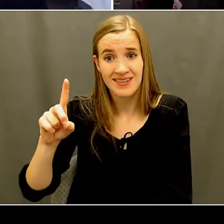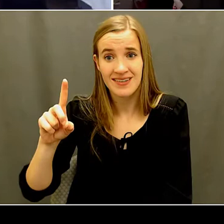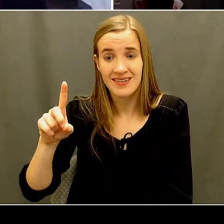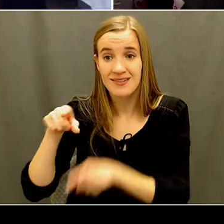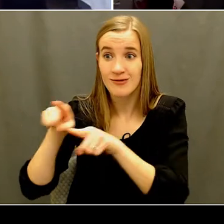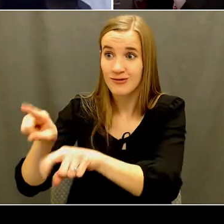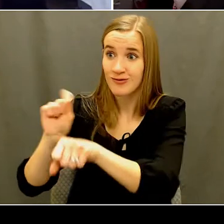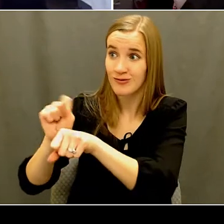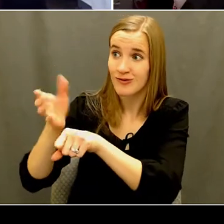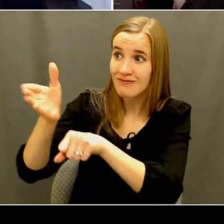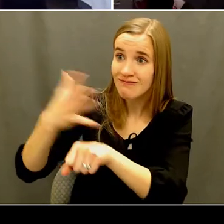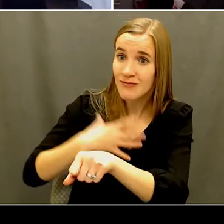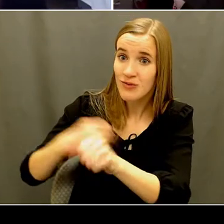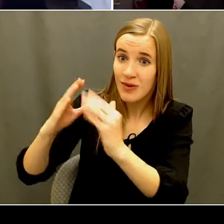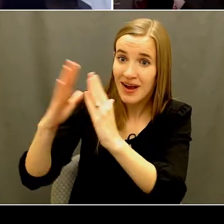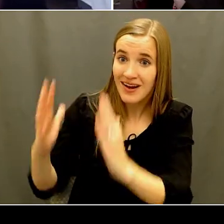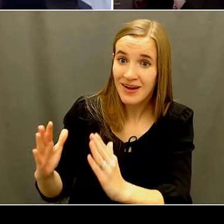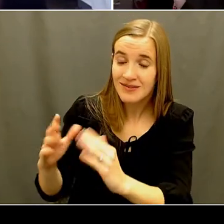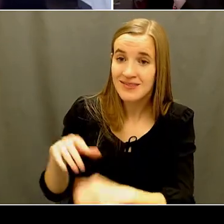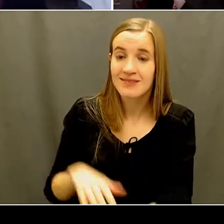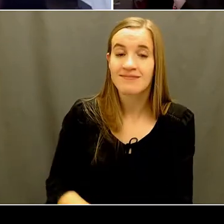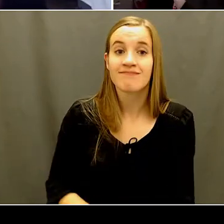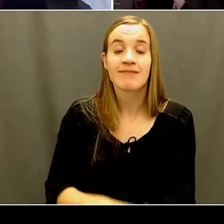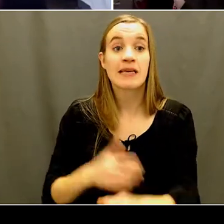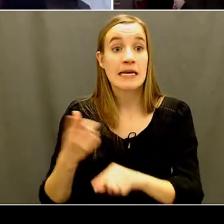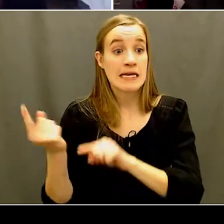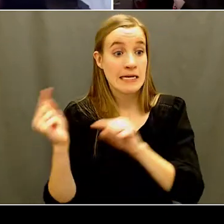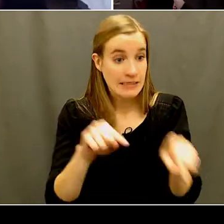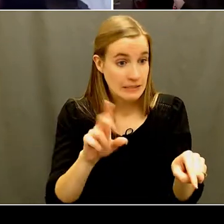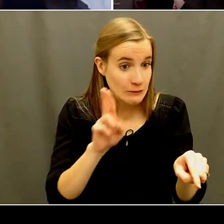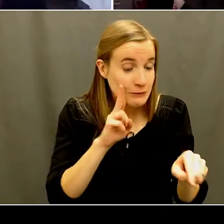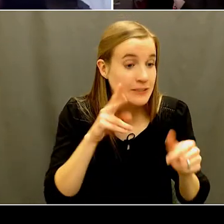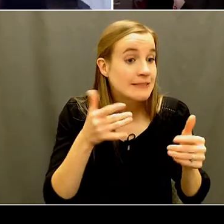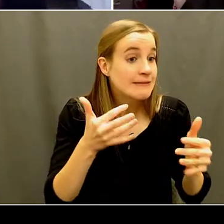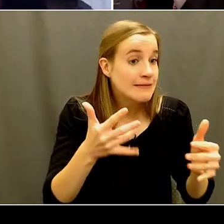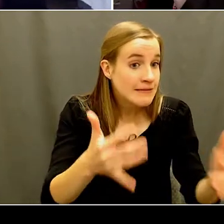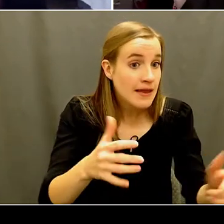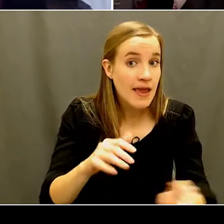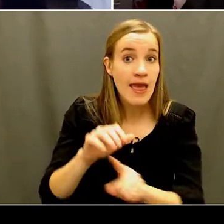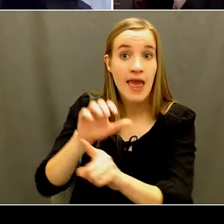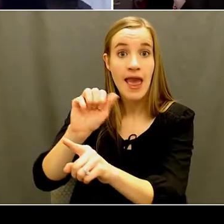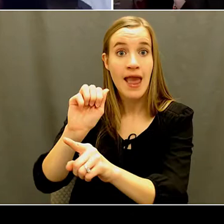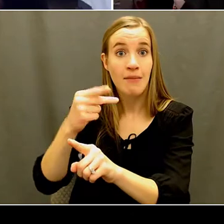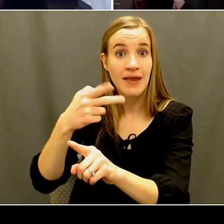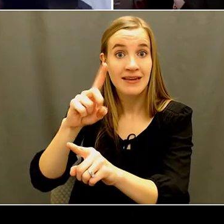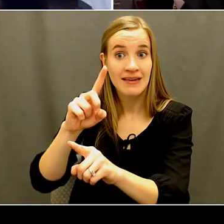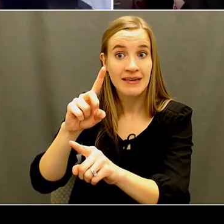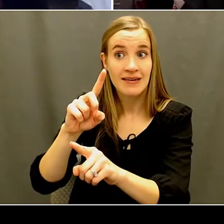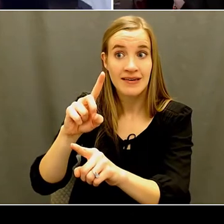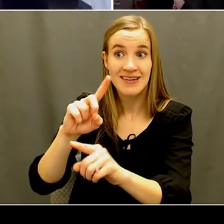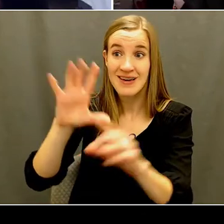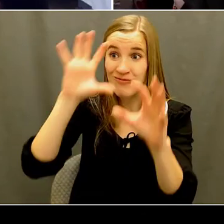apply. But as I went through the process, you know, I thought to